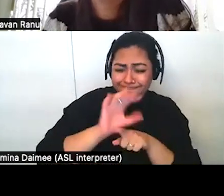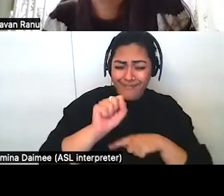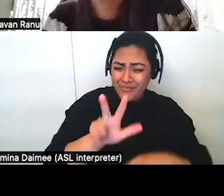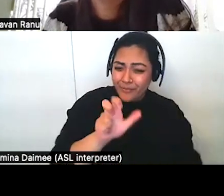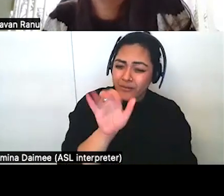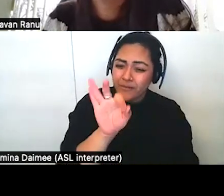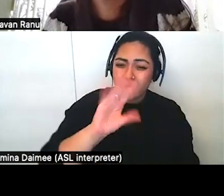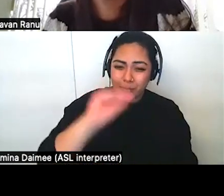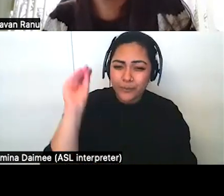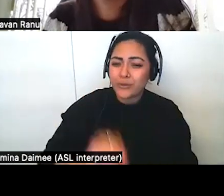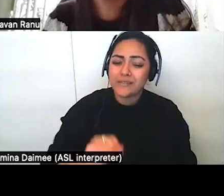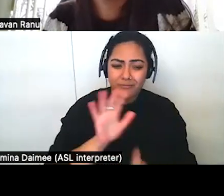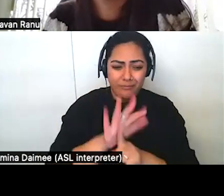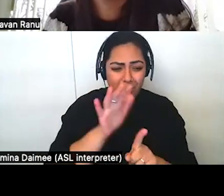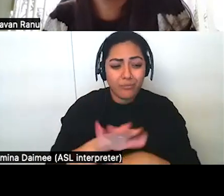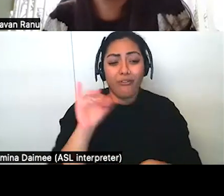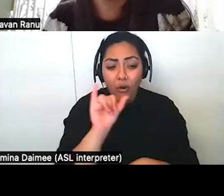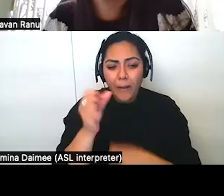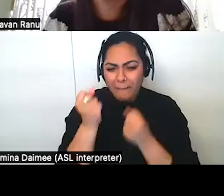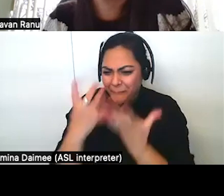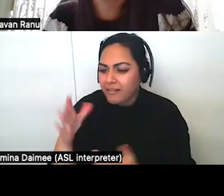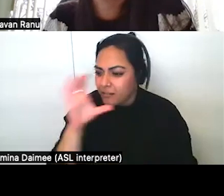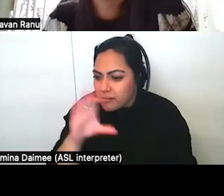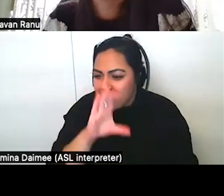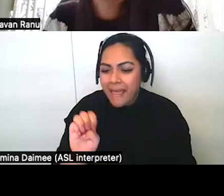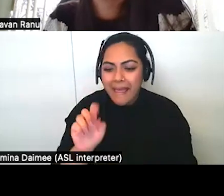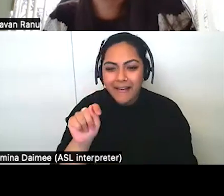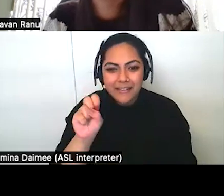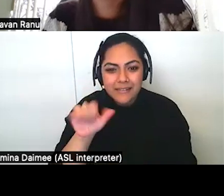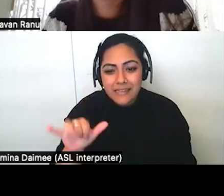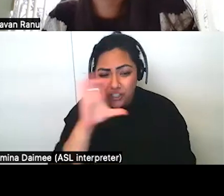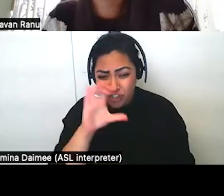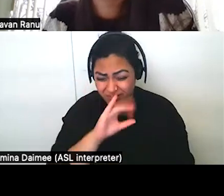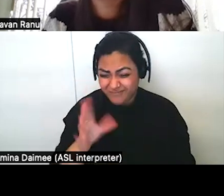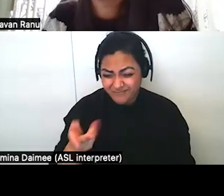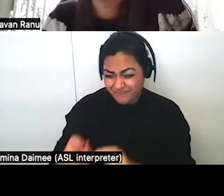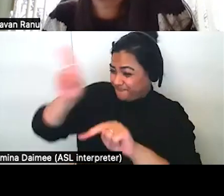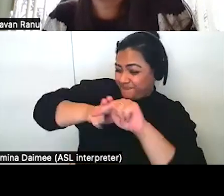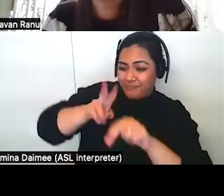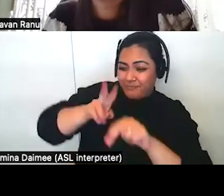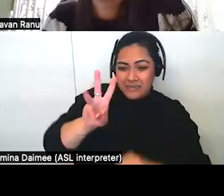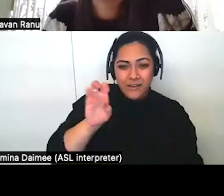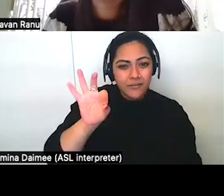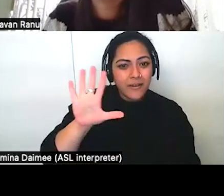in Etsy searches related to Goblincore over the last little while. And while there aren't any